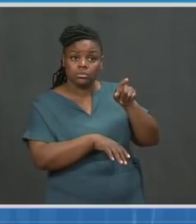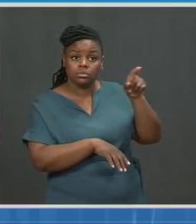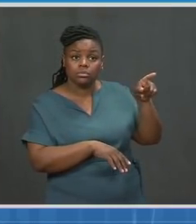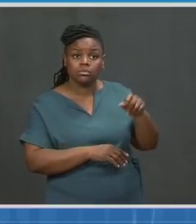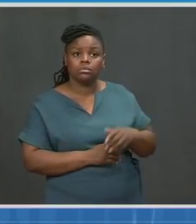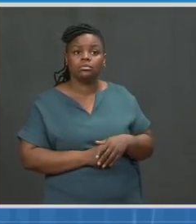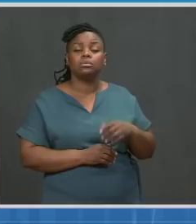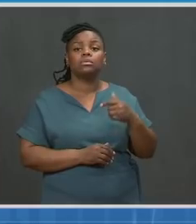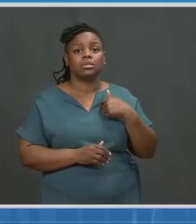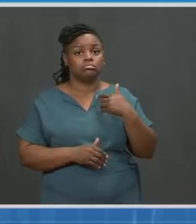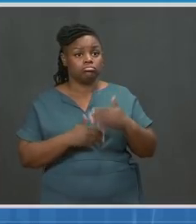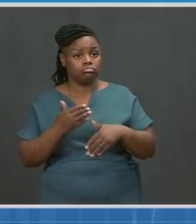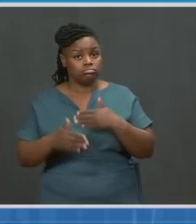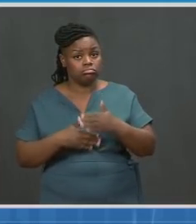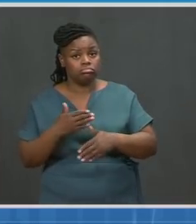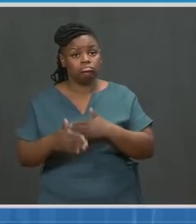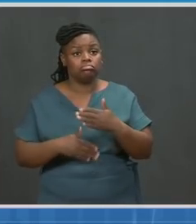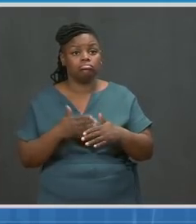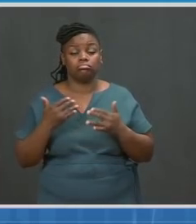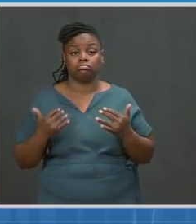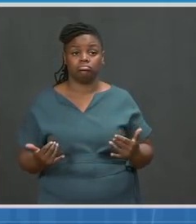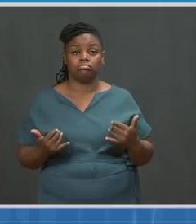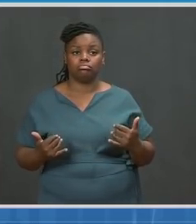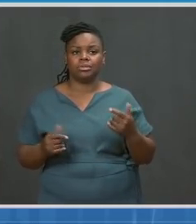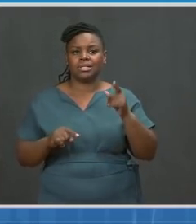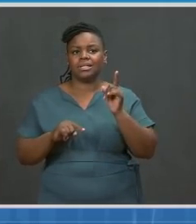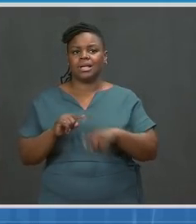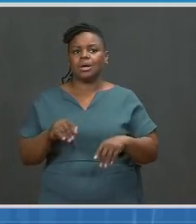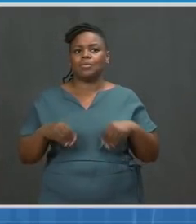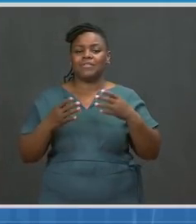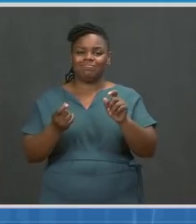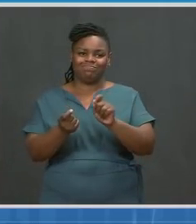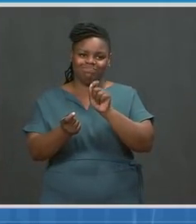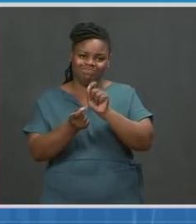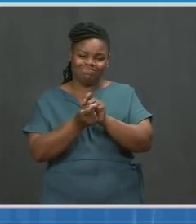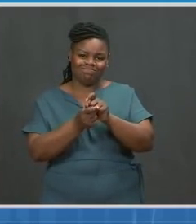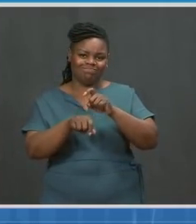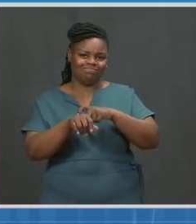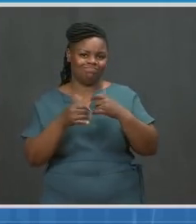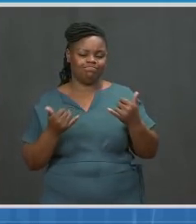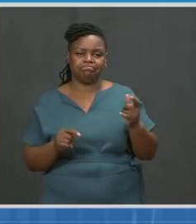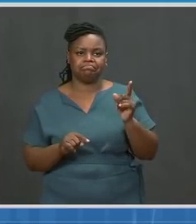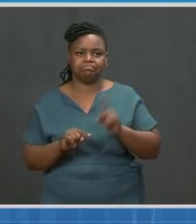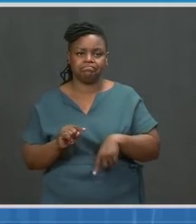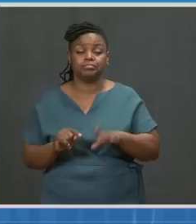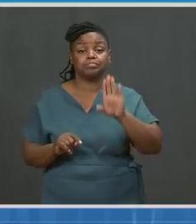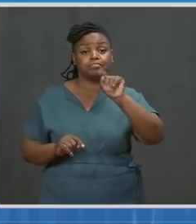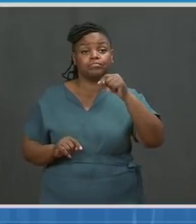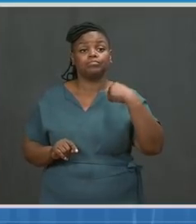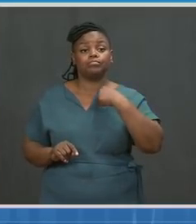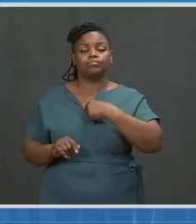I can't give you the exact timing on each of those pieces, but we're in constant contact with the Indian government